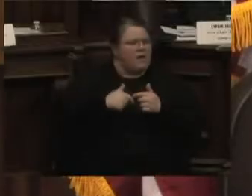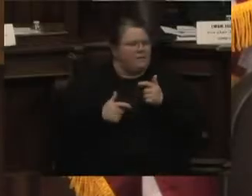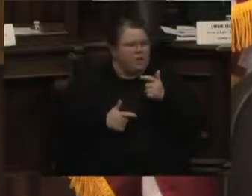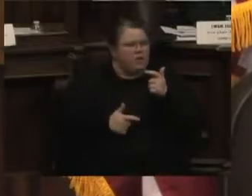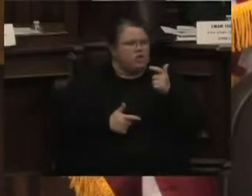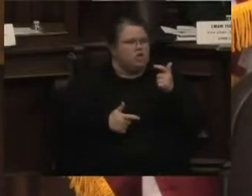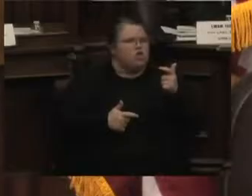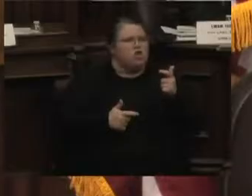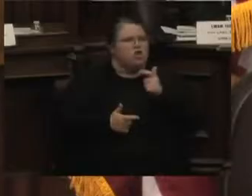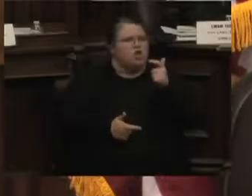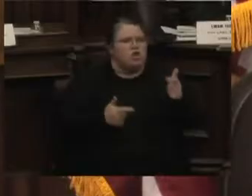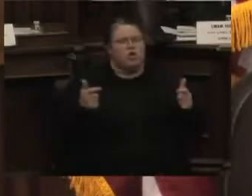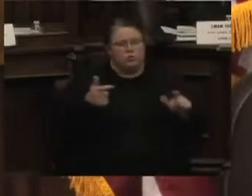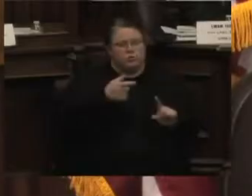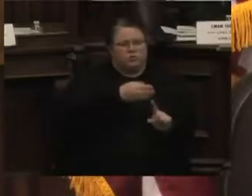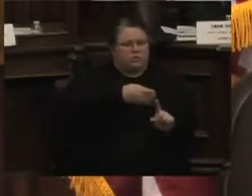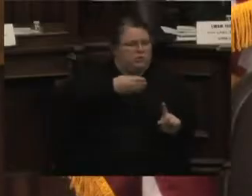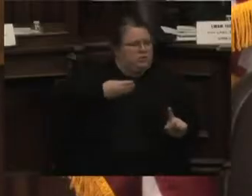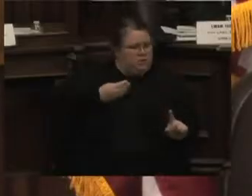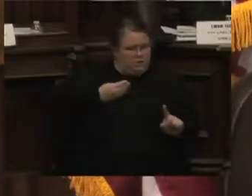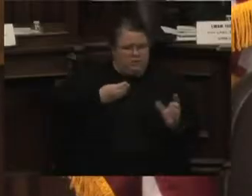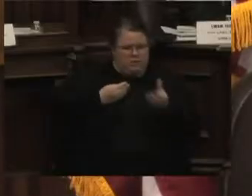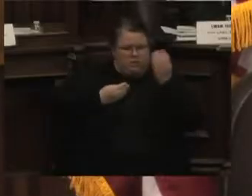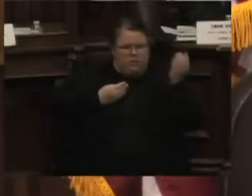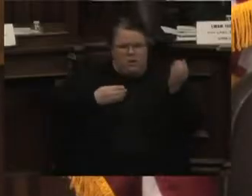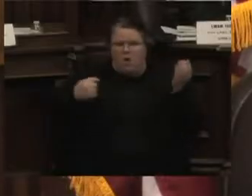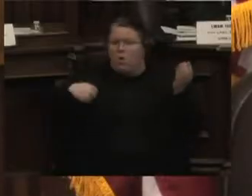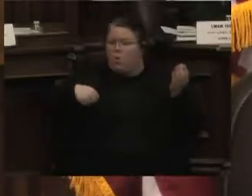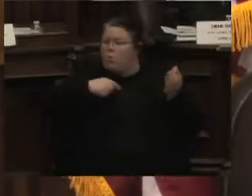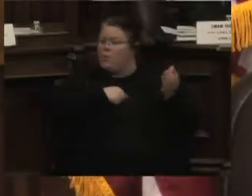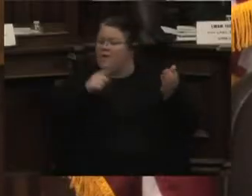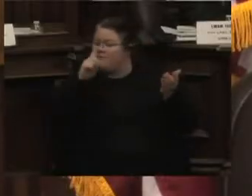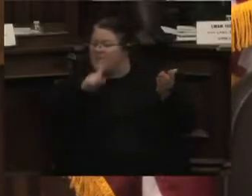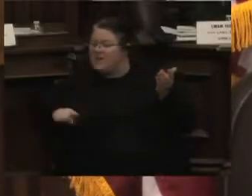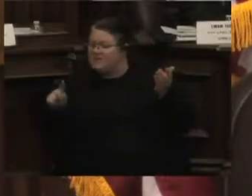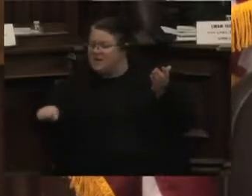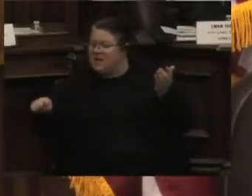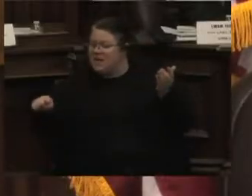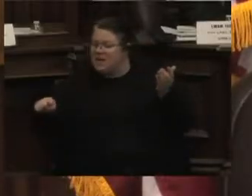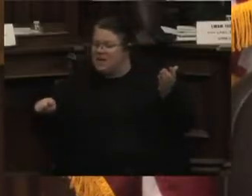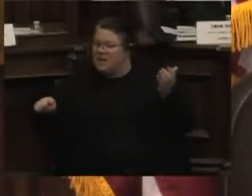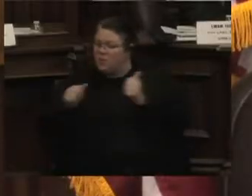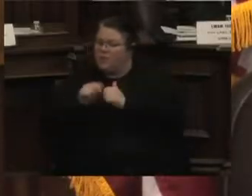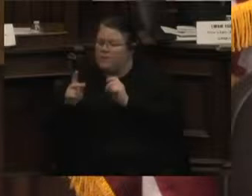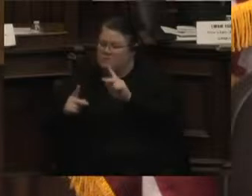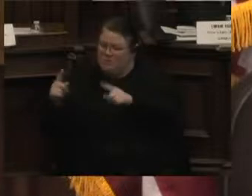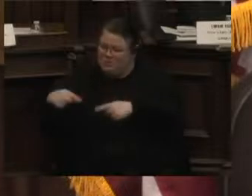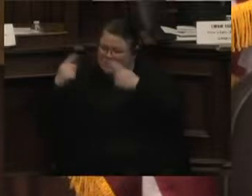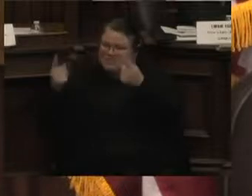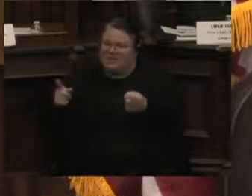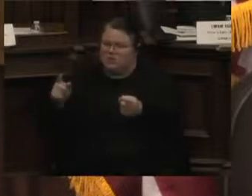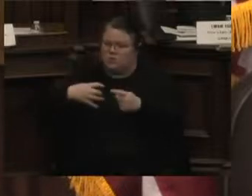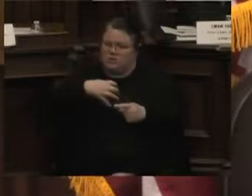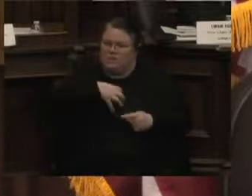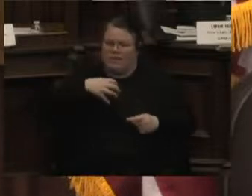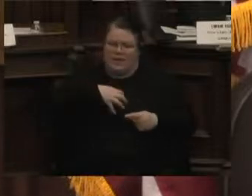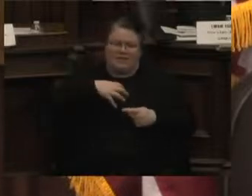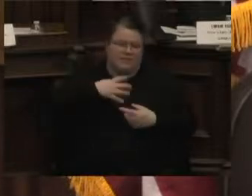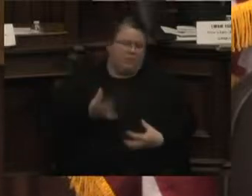we receive our investigatory powers back, there is going to be a huge backlog. And those investigators have been working